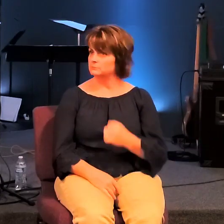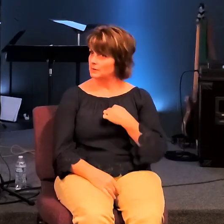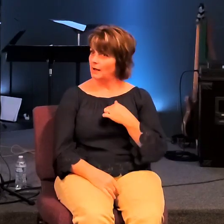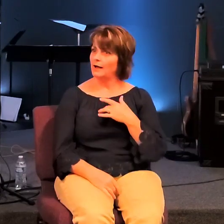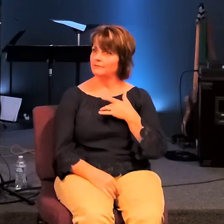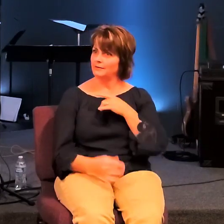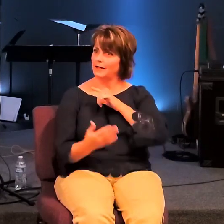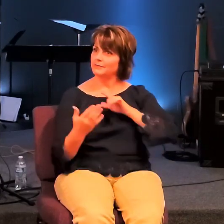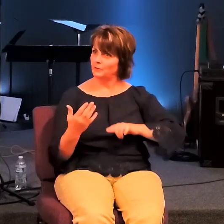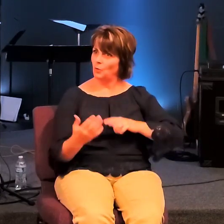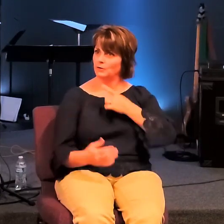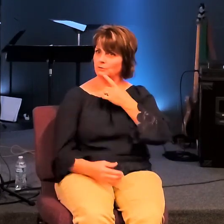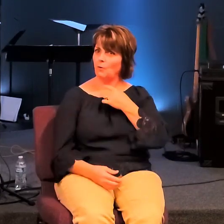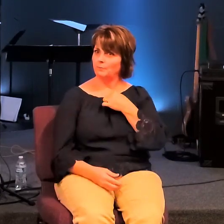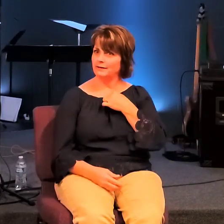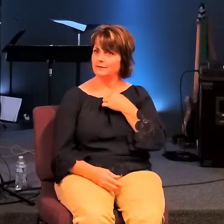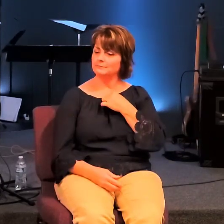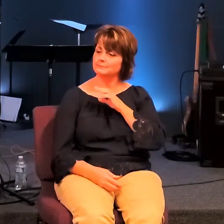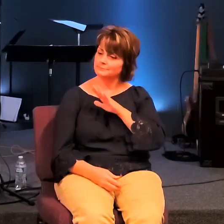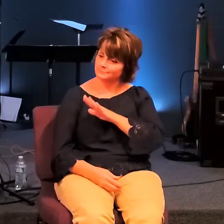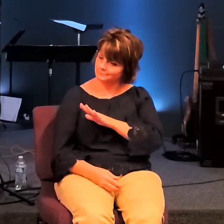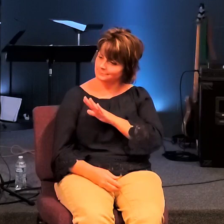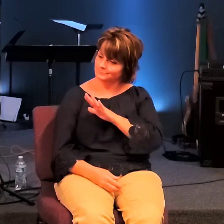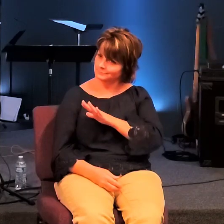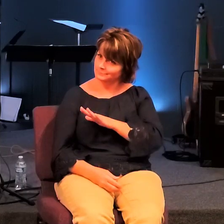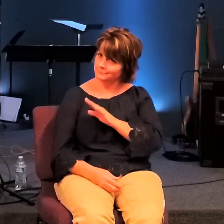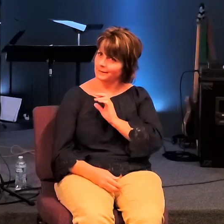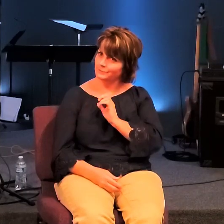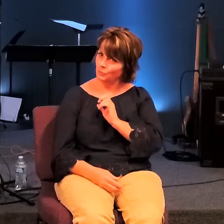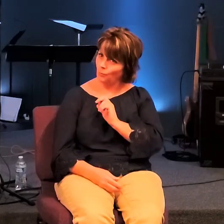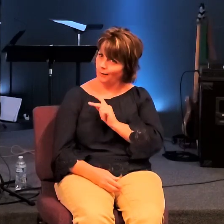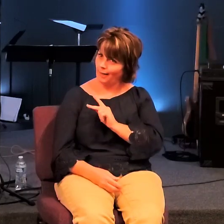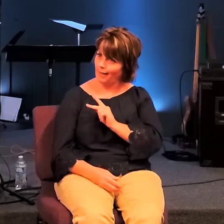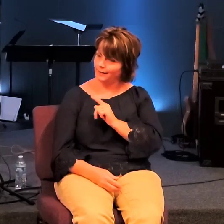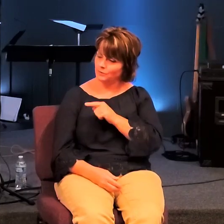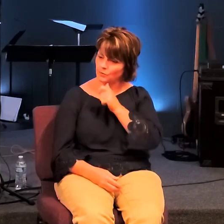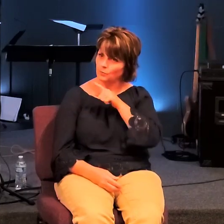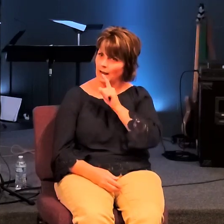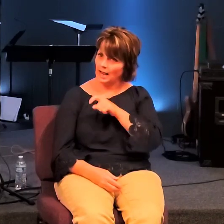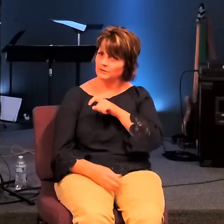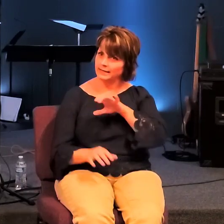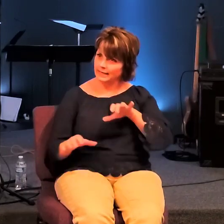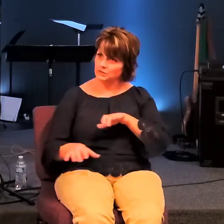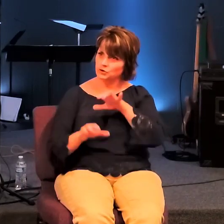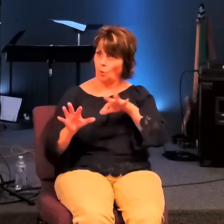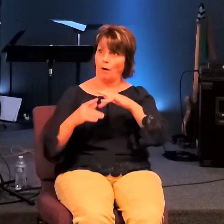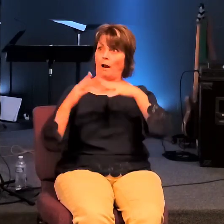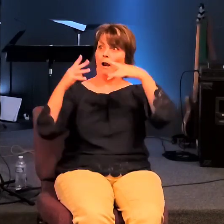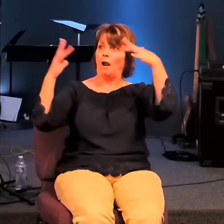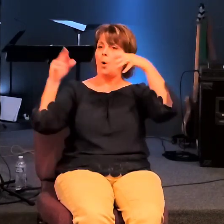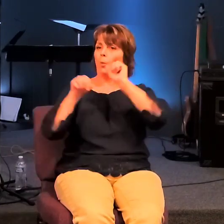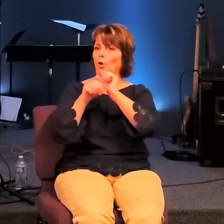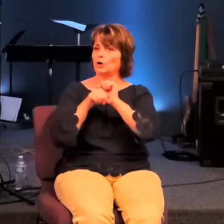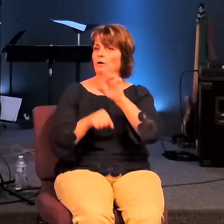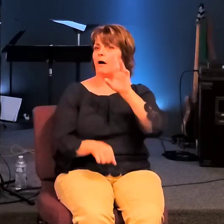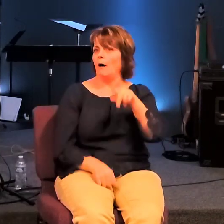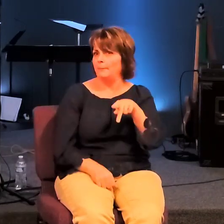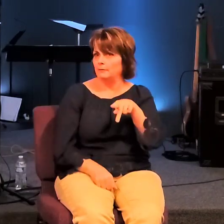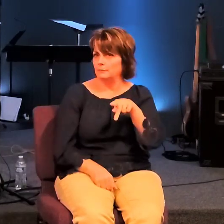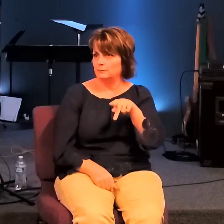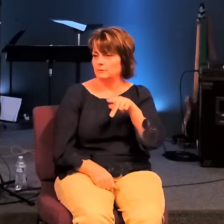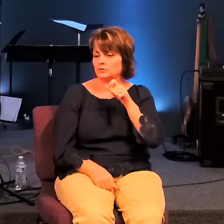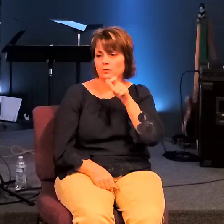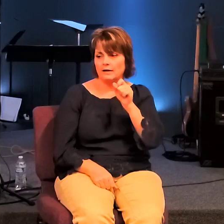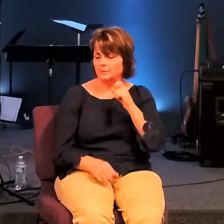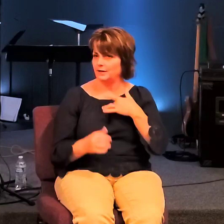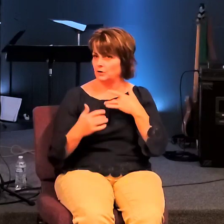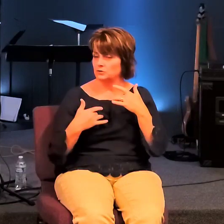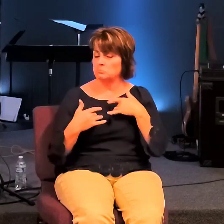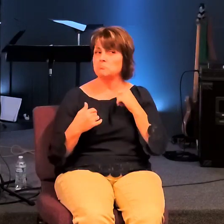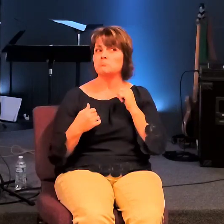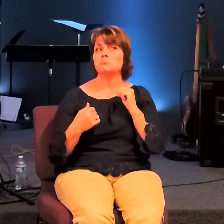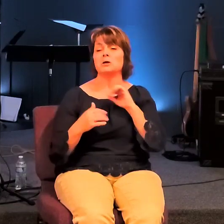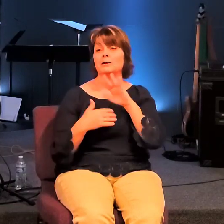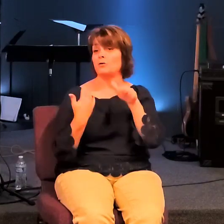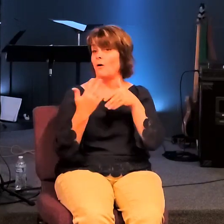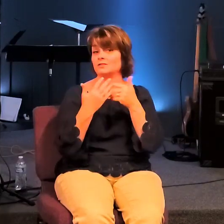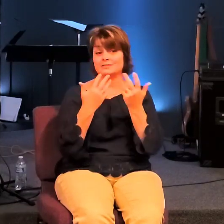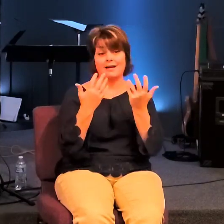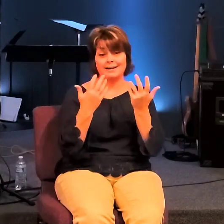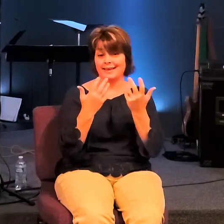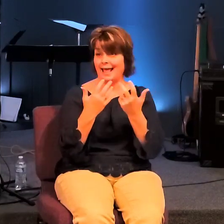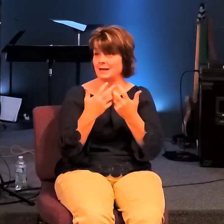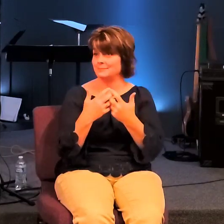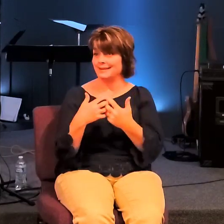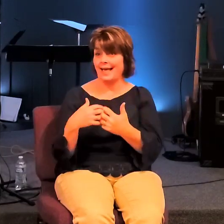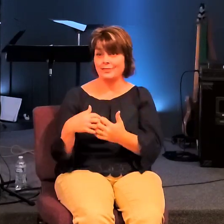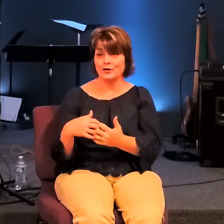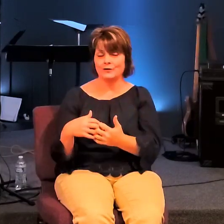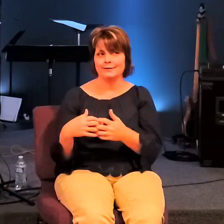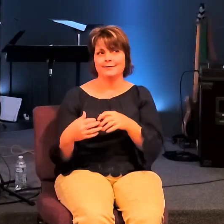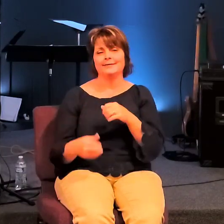tell me what and it all kind of came together and you know so I'll be talking to you about